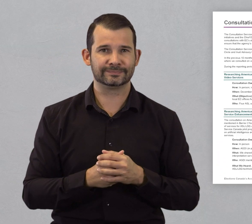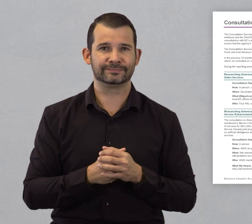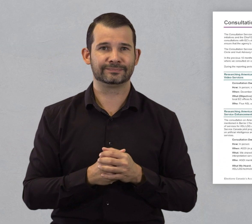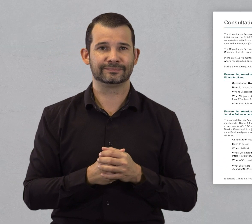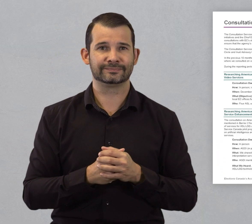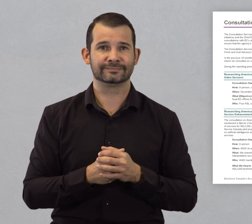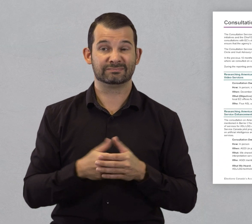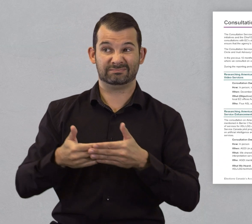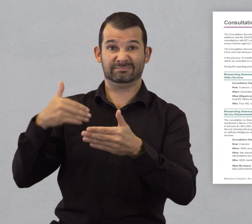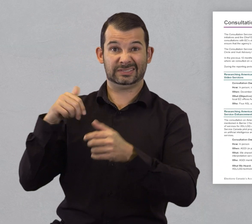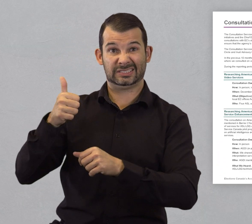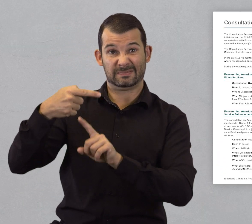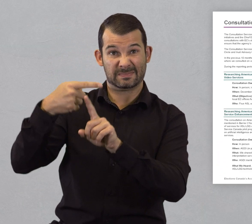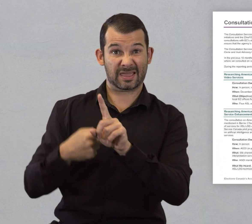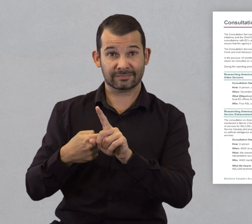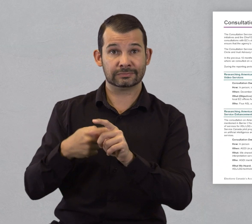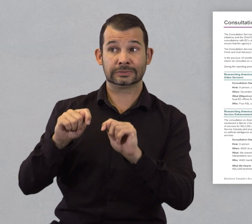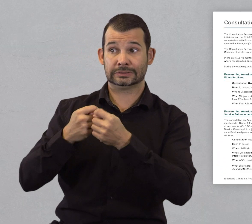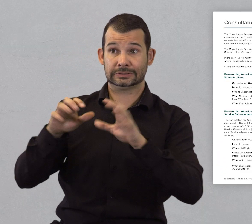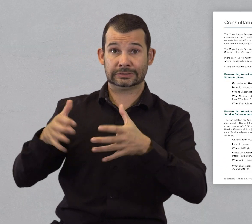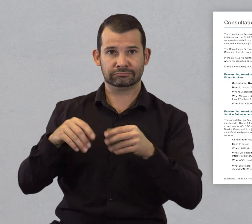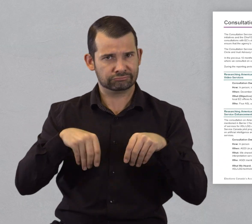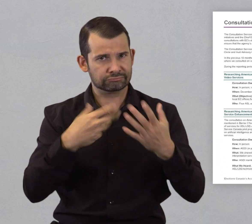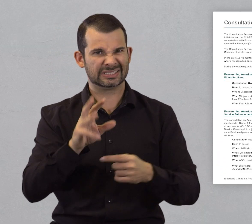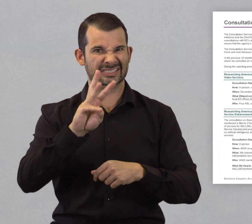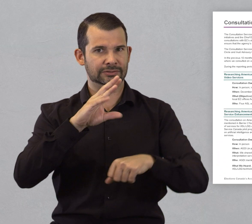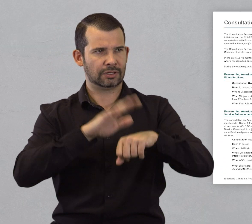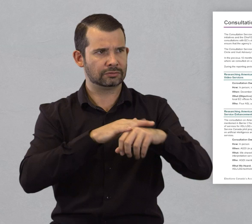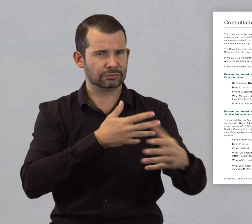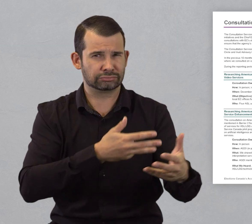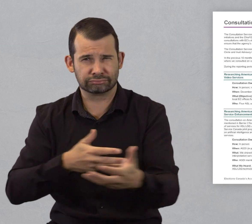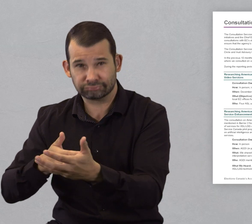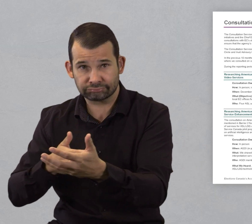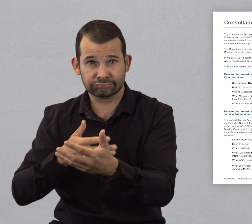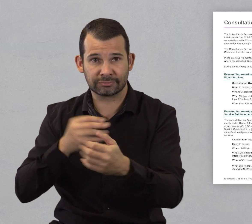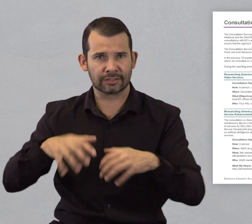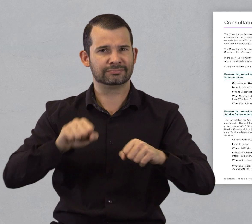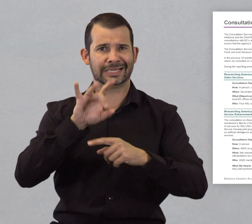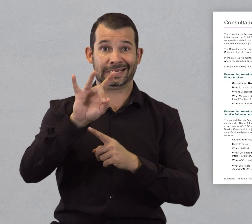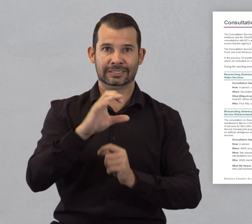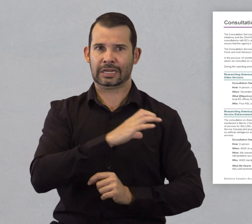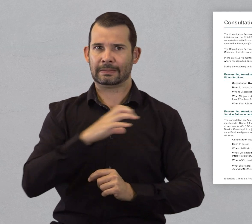In the previous 10 months, the team delivered six consultations and held eight committee meetings,